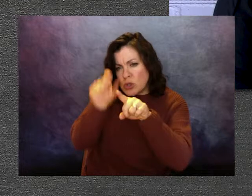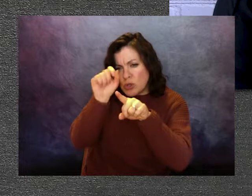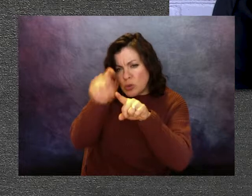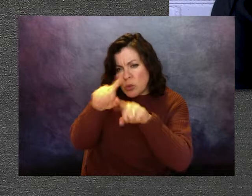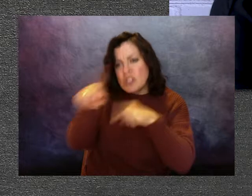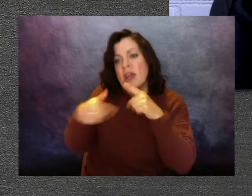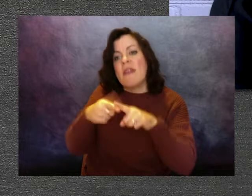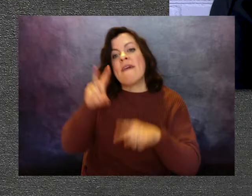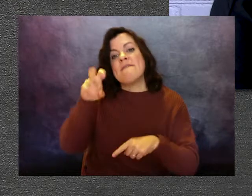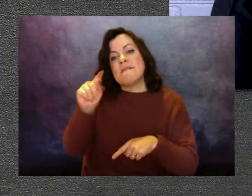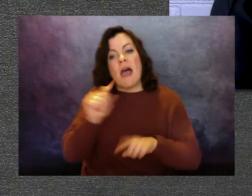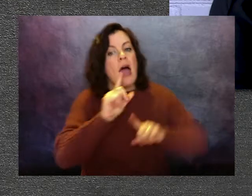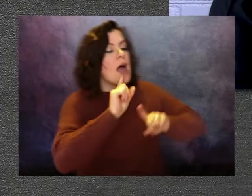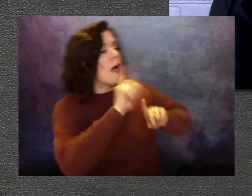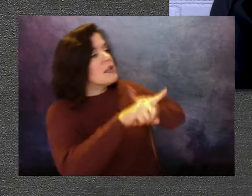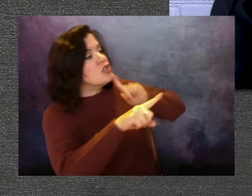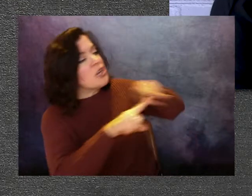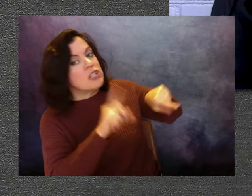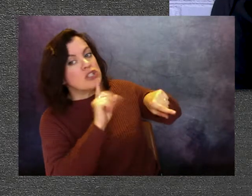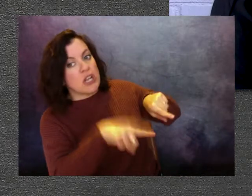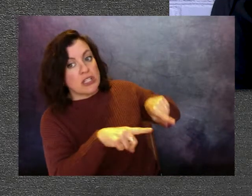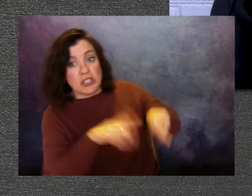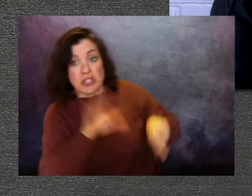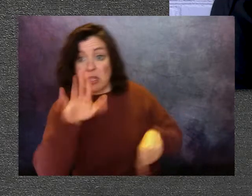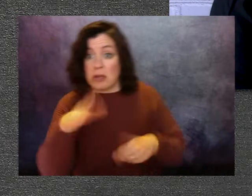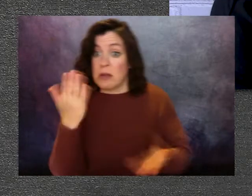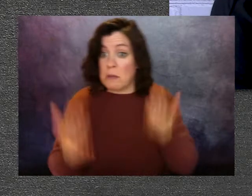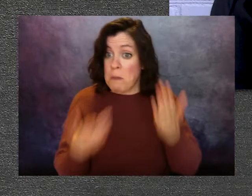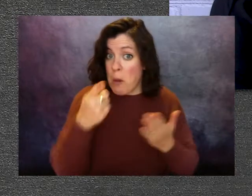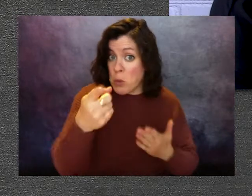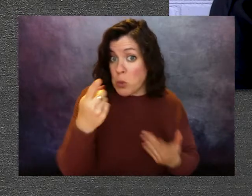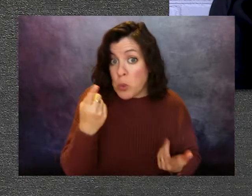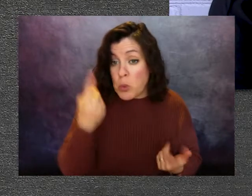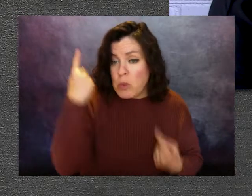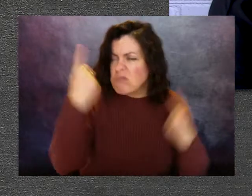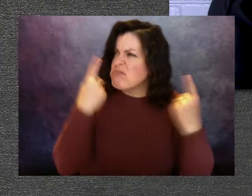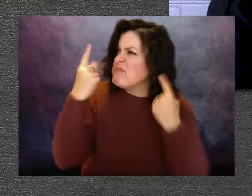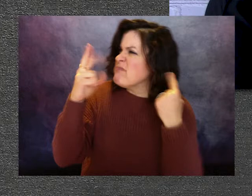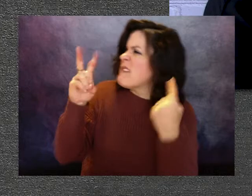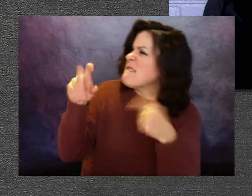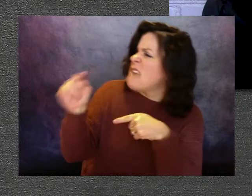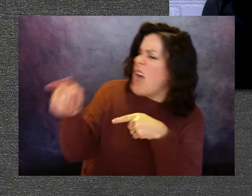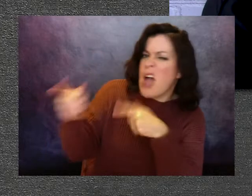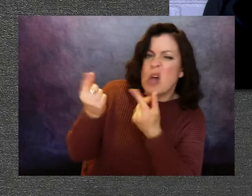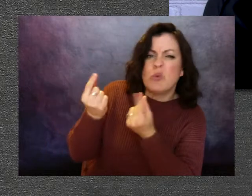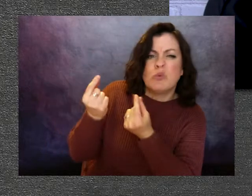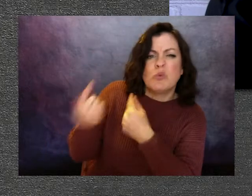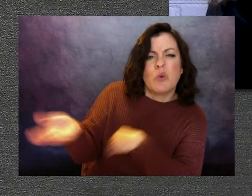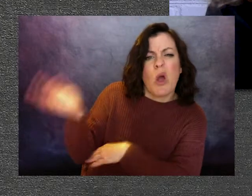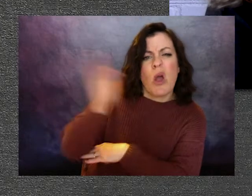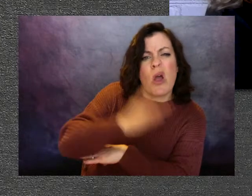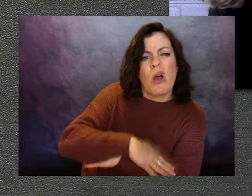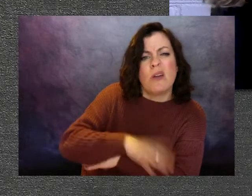about what veterinarians do all day? Have you ever wondered, hmm? The first question is